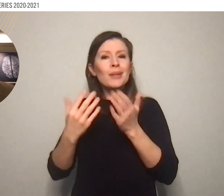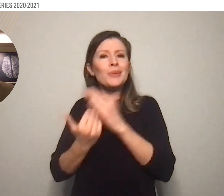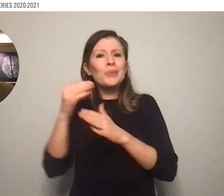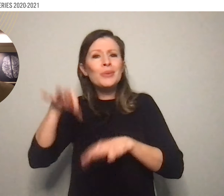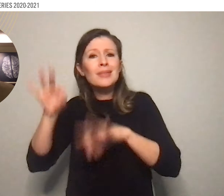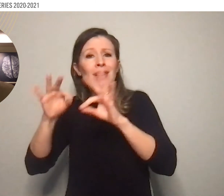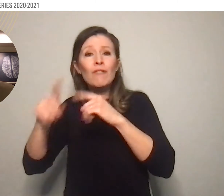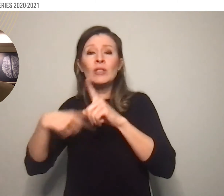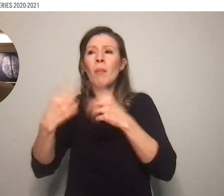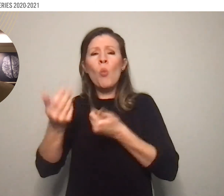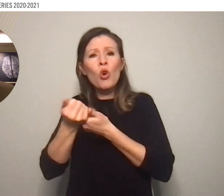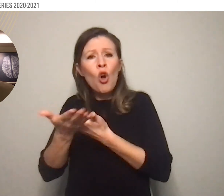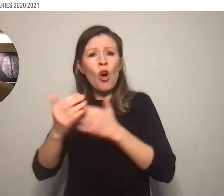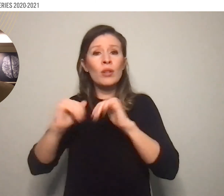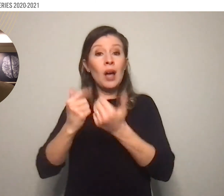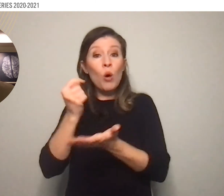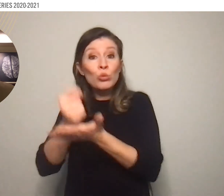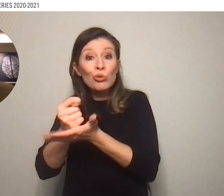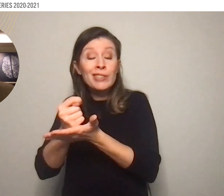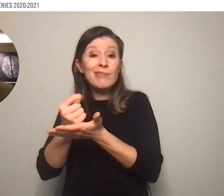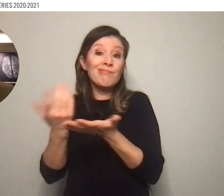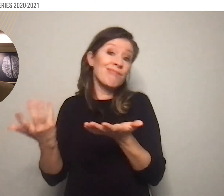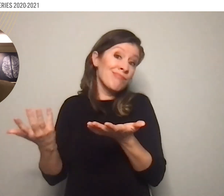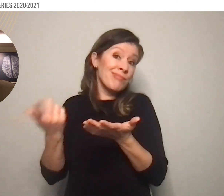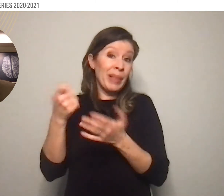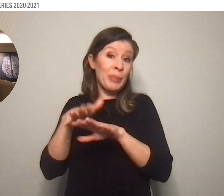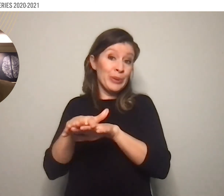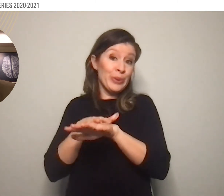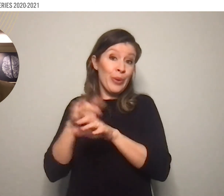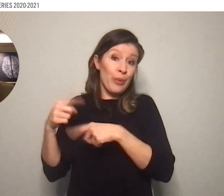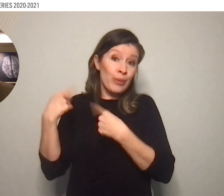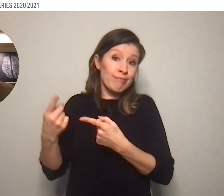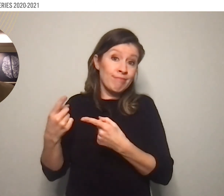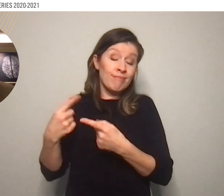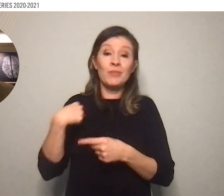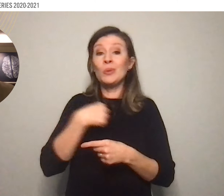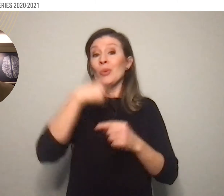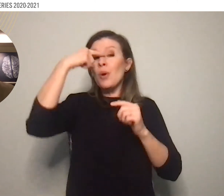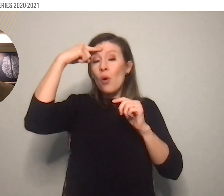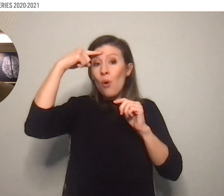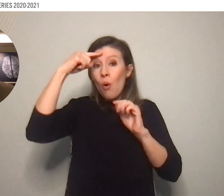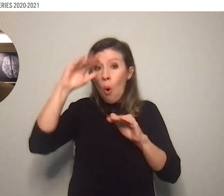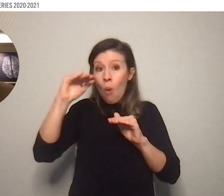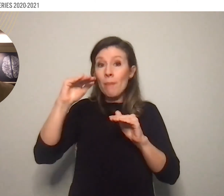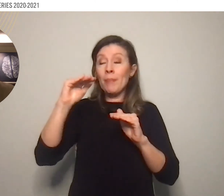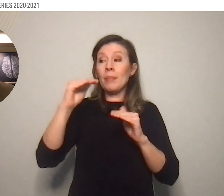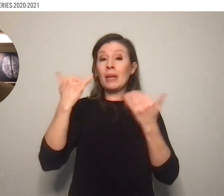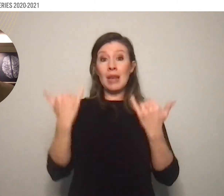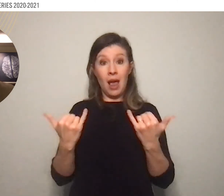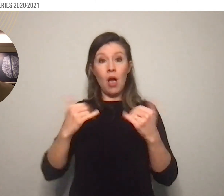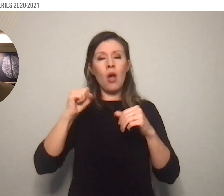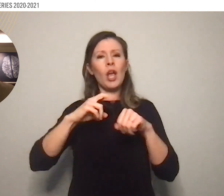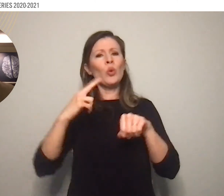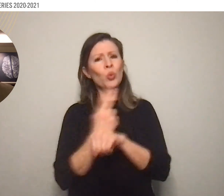to the to causes and treatments have been slow. You know, the hope is that is is to now use this